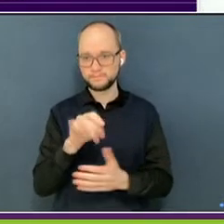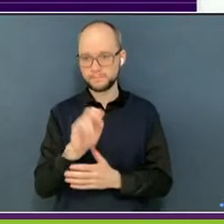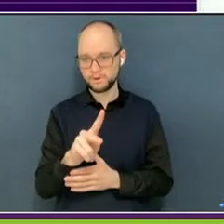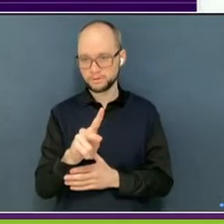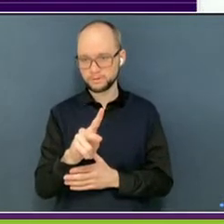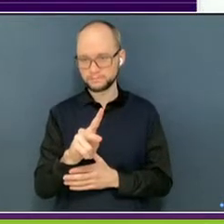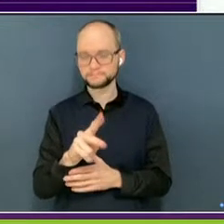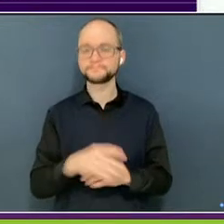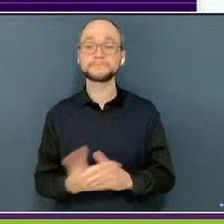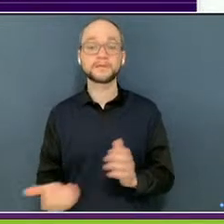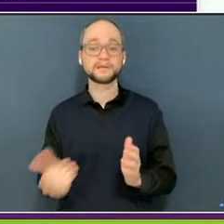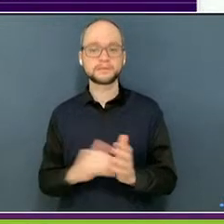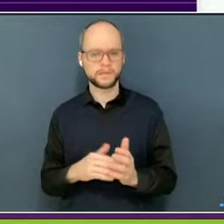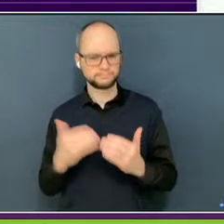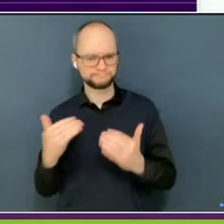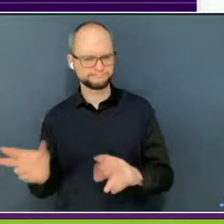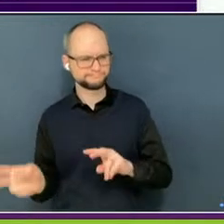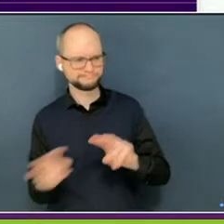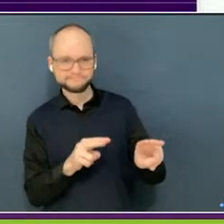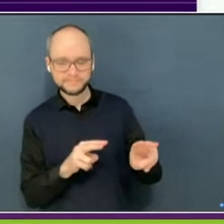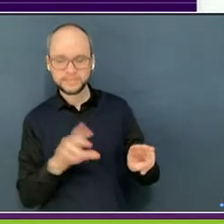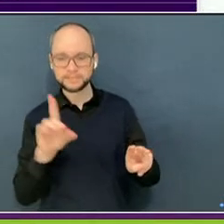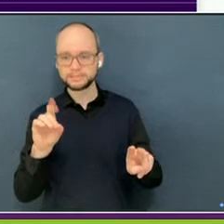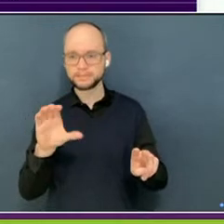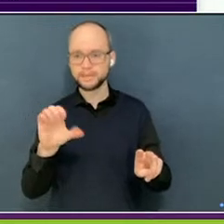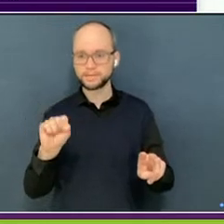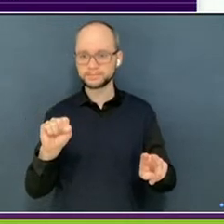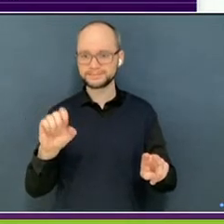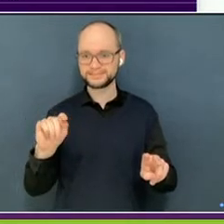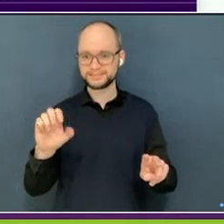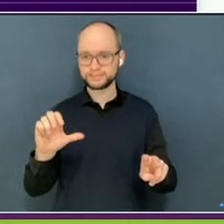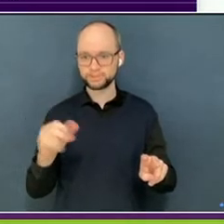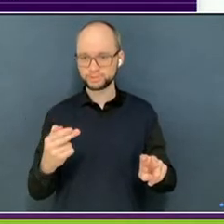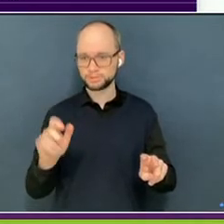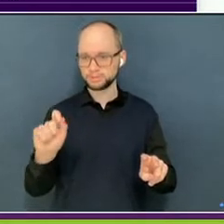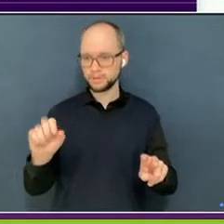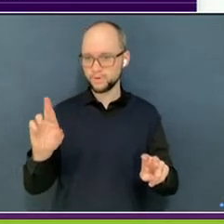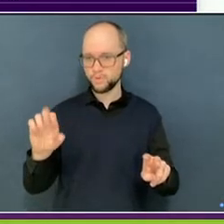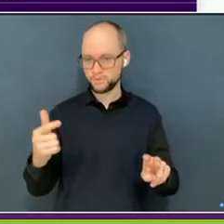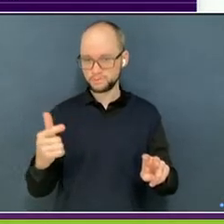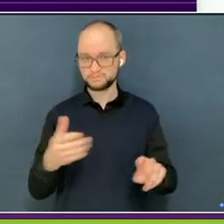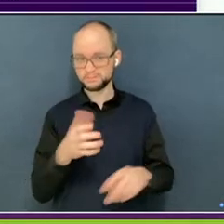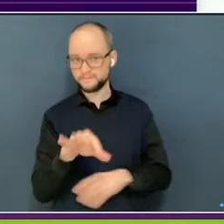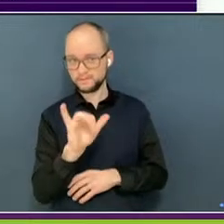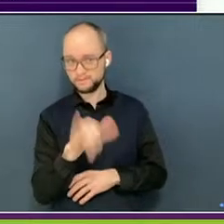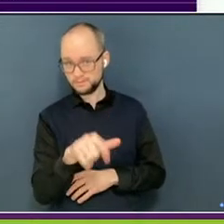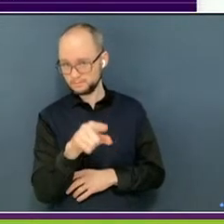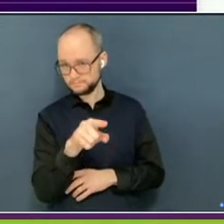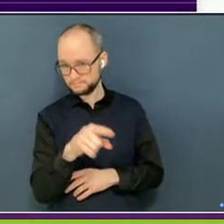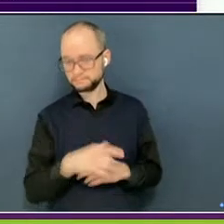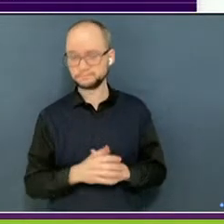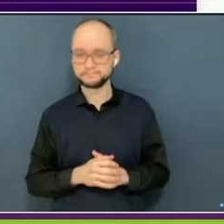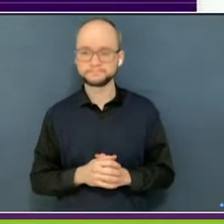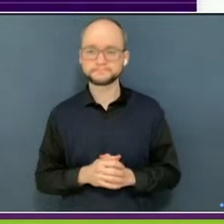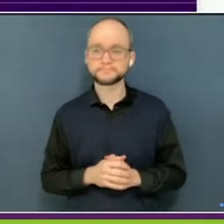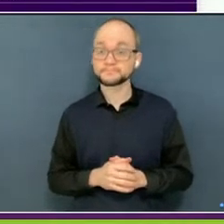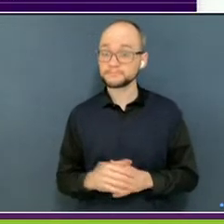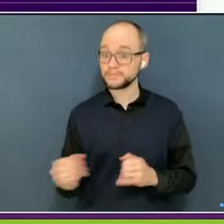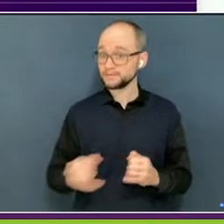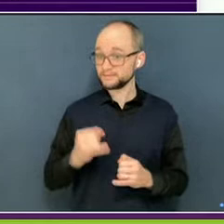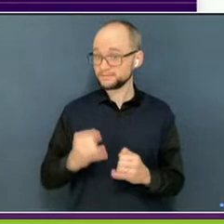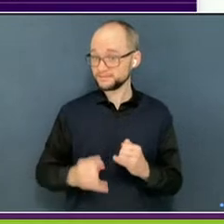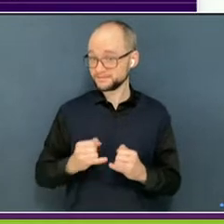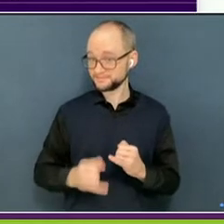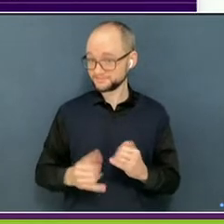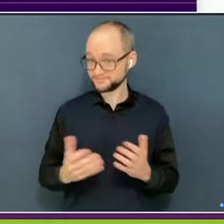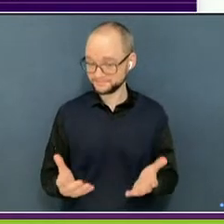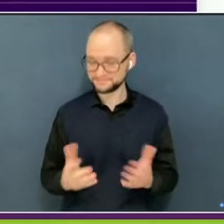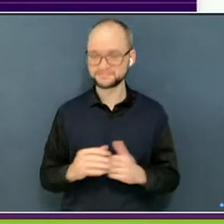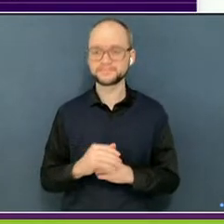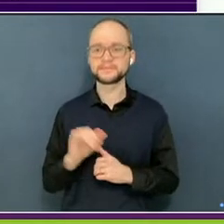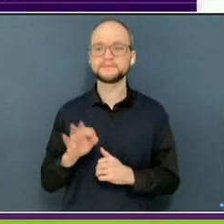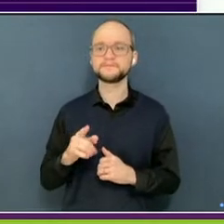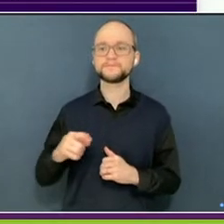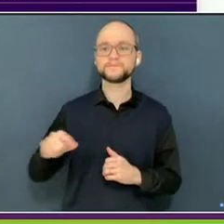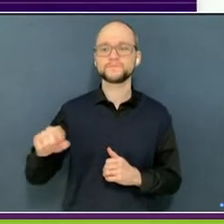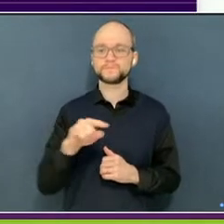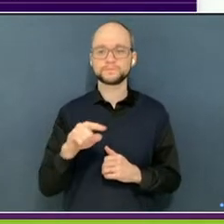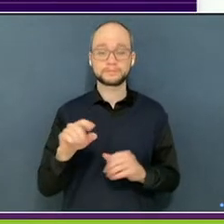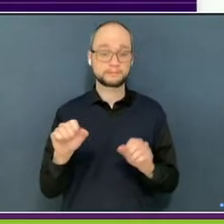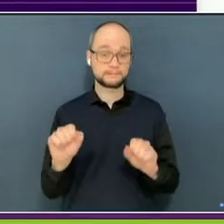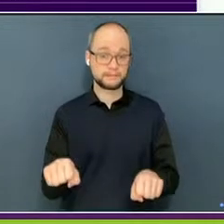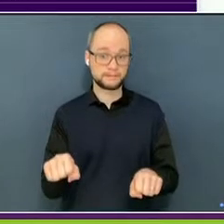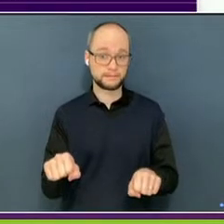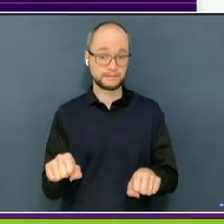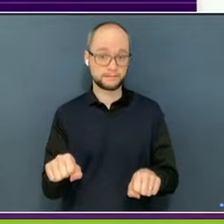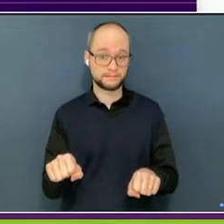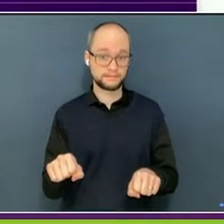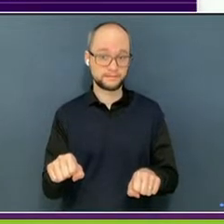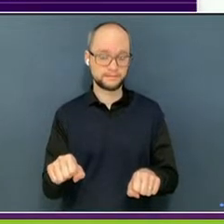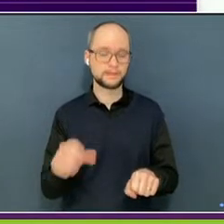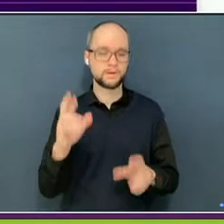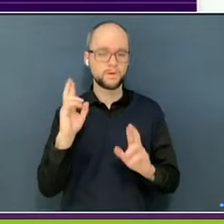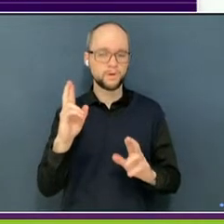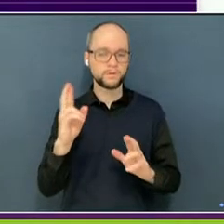Check it out. docsteach.org. Finally, if you are able to, I hope you will join us for our May